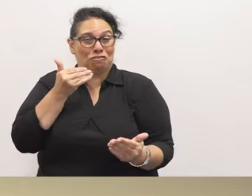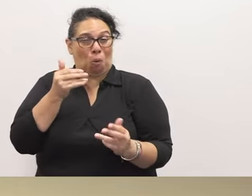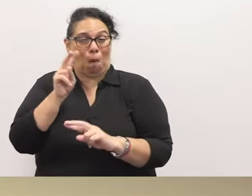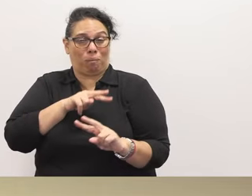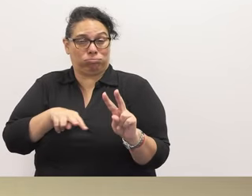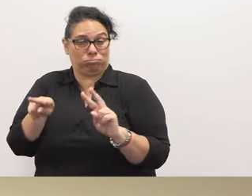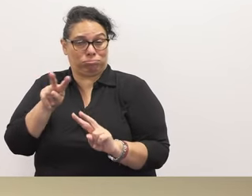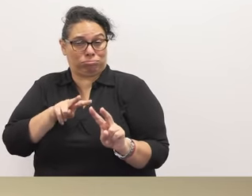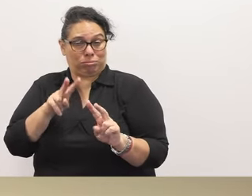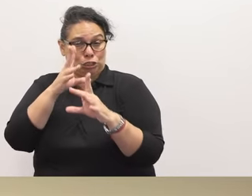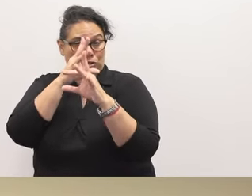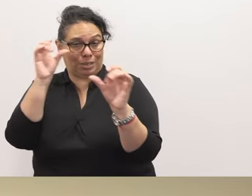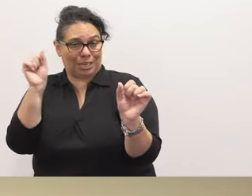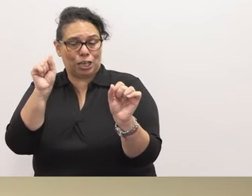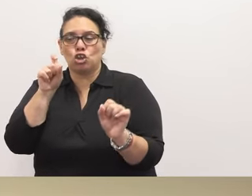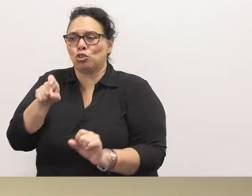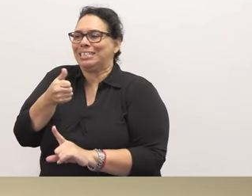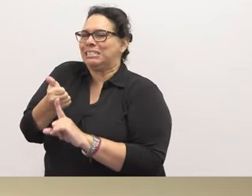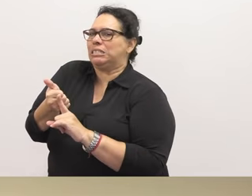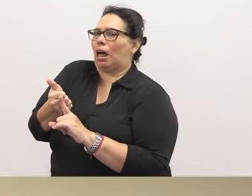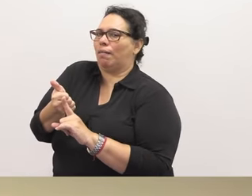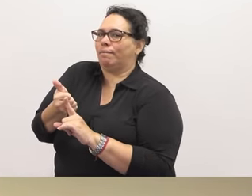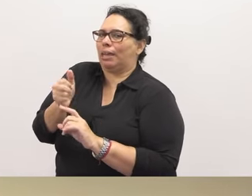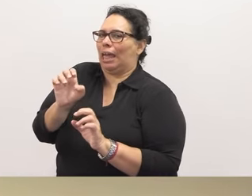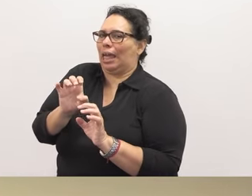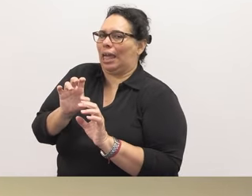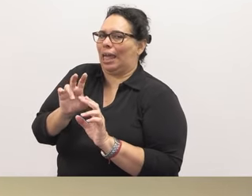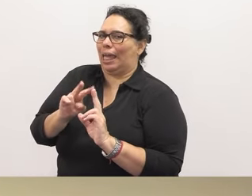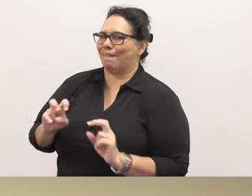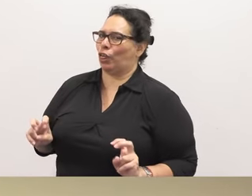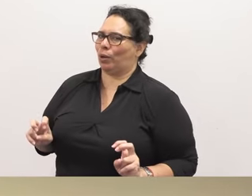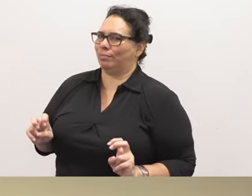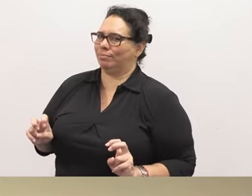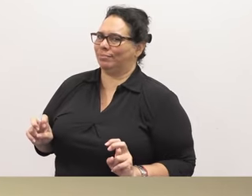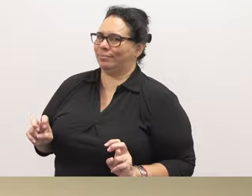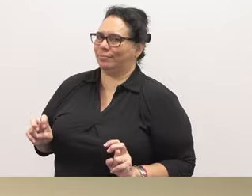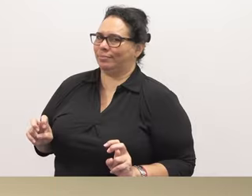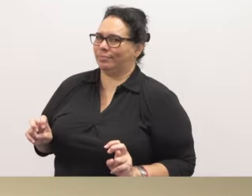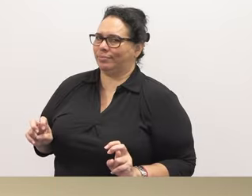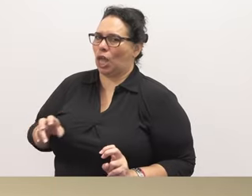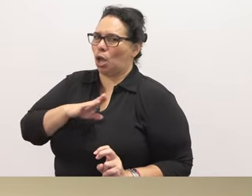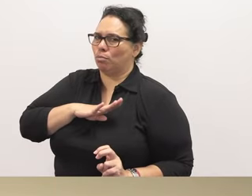you always need to self evaluate. Boards that self evaluate, appear to be more effective